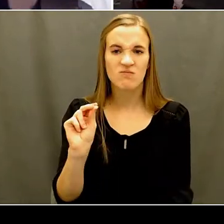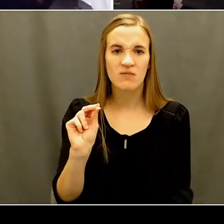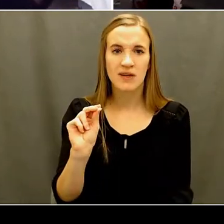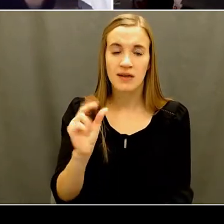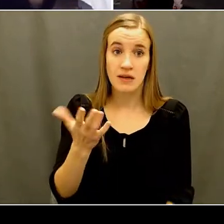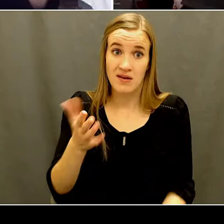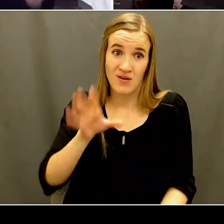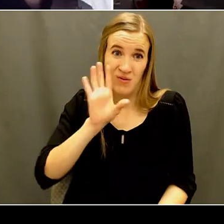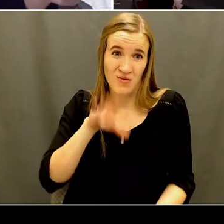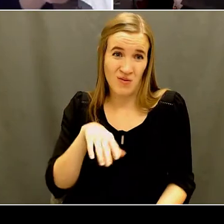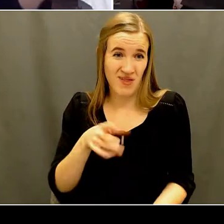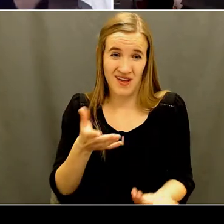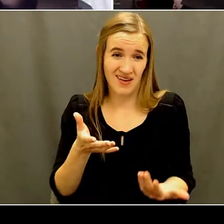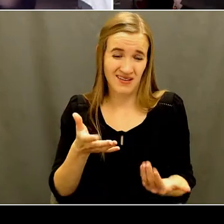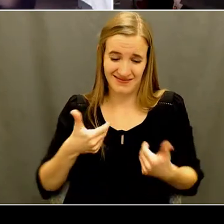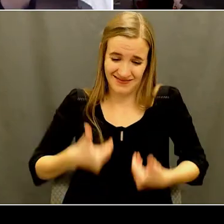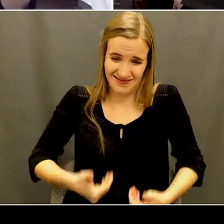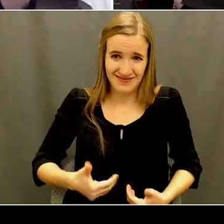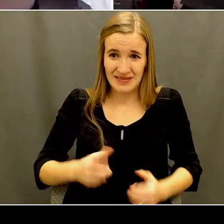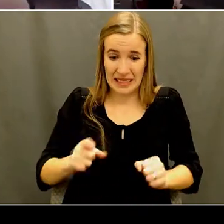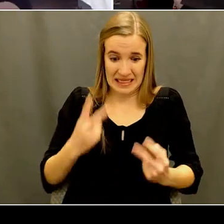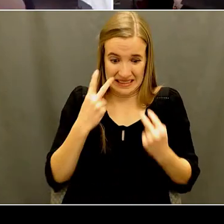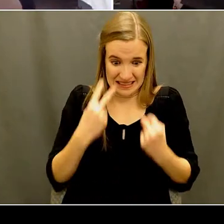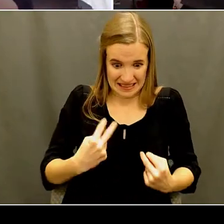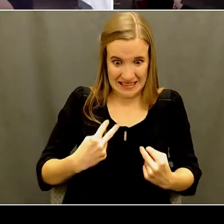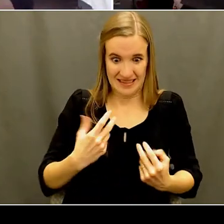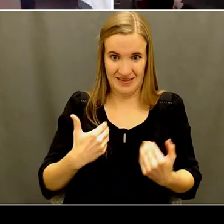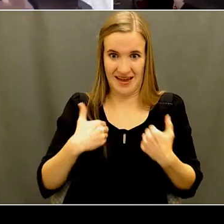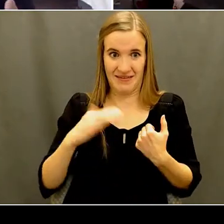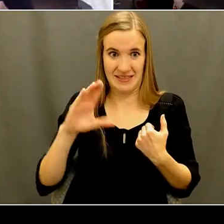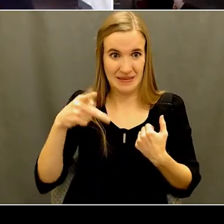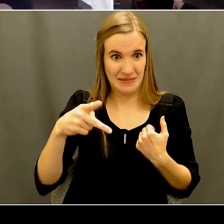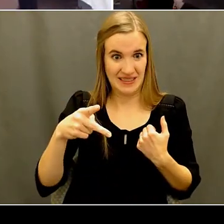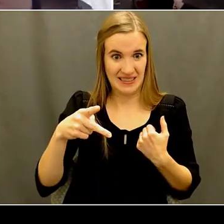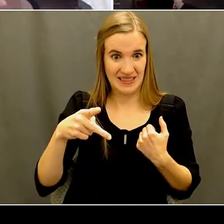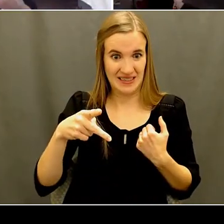that I was disabled, and I didn't want people to write me off as a kind of one